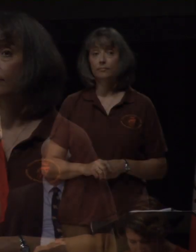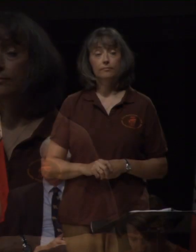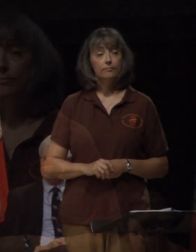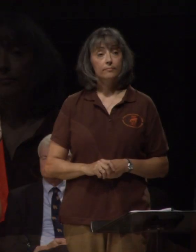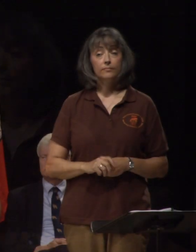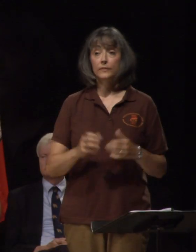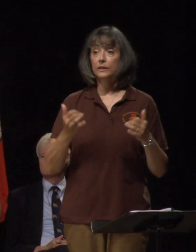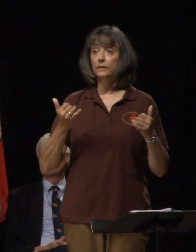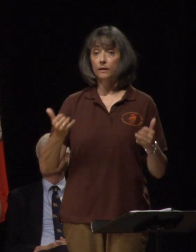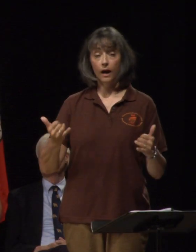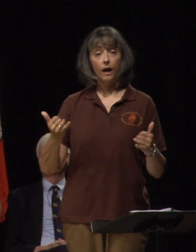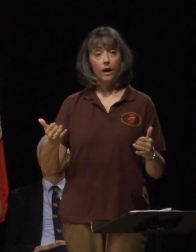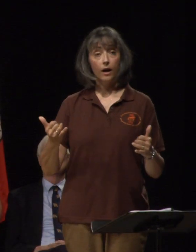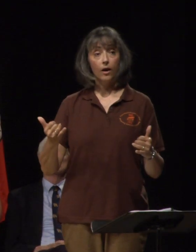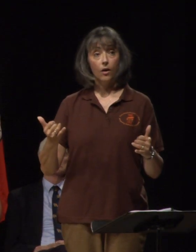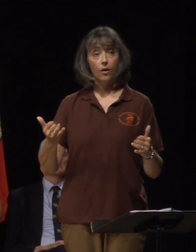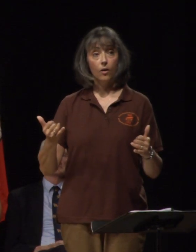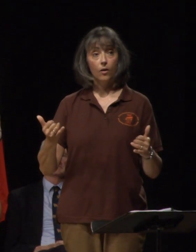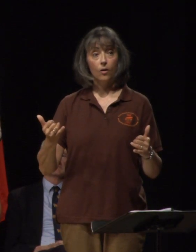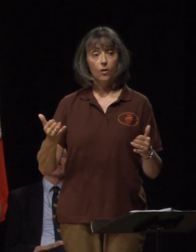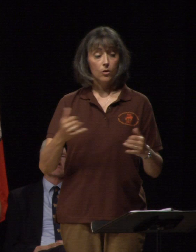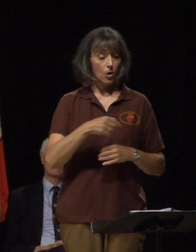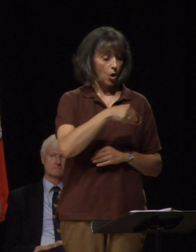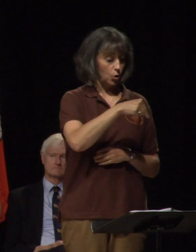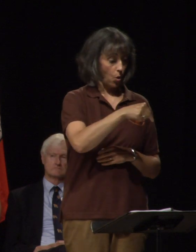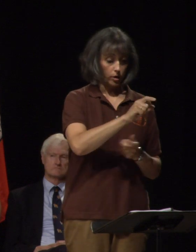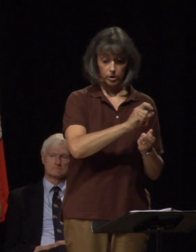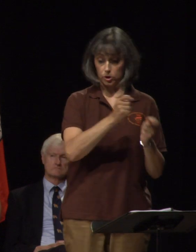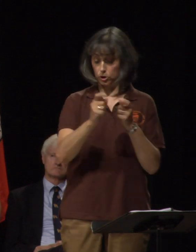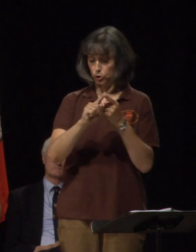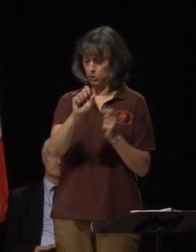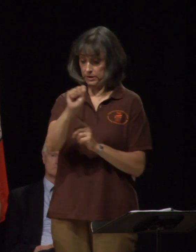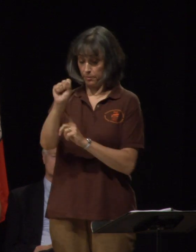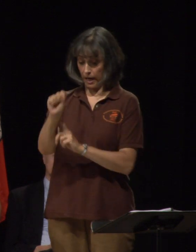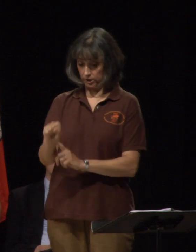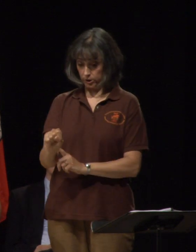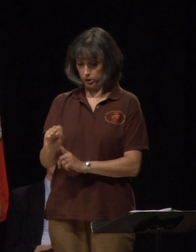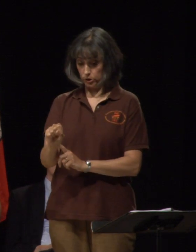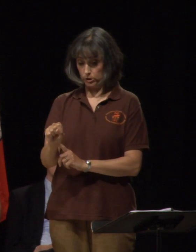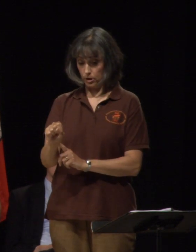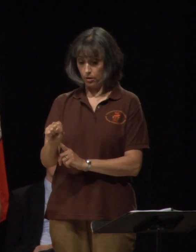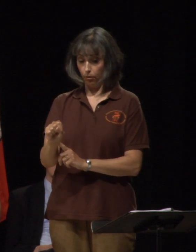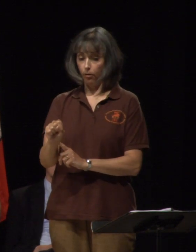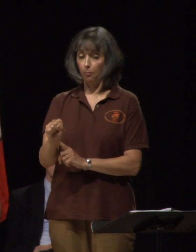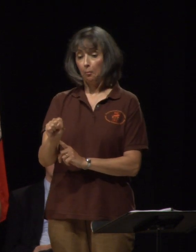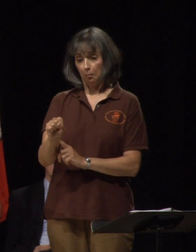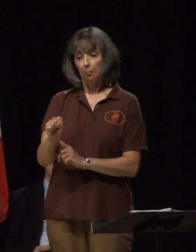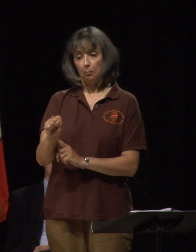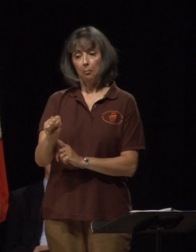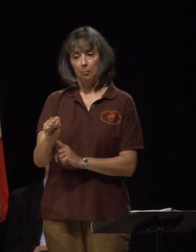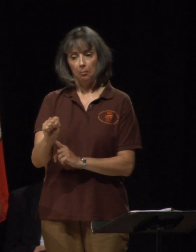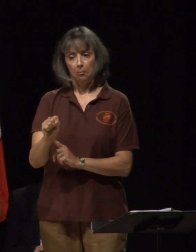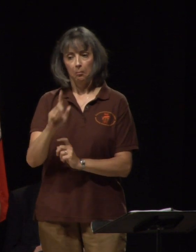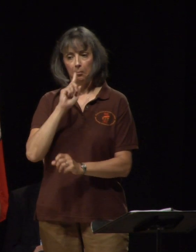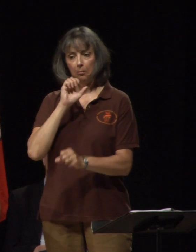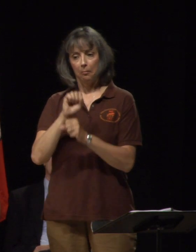NOW, THE TRANSITION TO SEMESTERS HAS CLEARLY TURNED A CORNER HERE AT RIT.